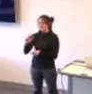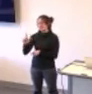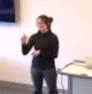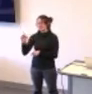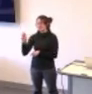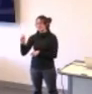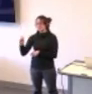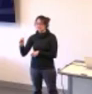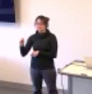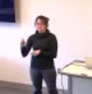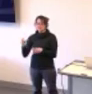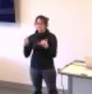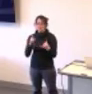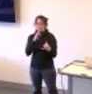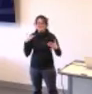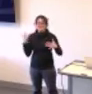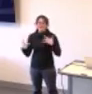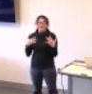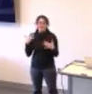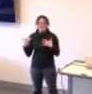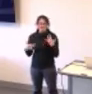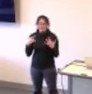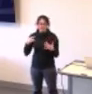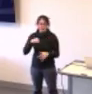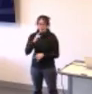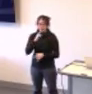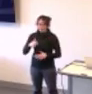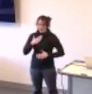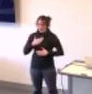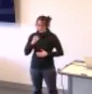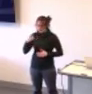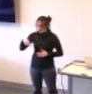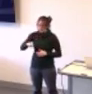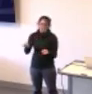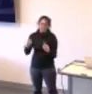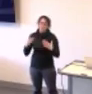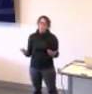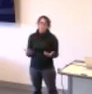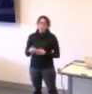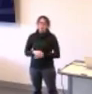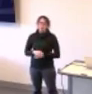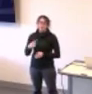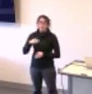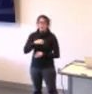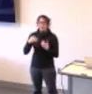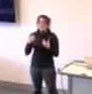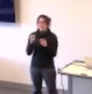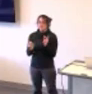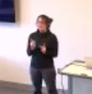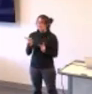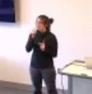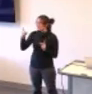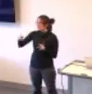This is very exciting, and I'm really, really glad you're here. We've got lots of people that are in the room physically.